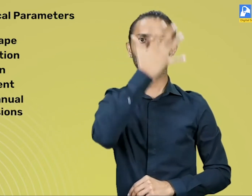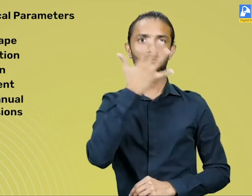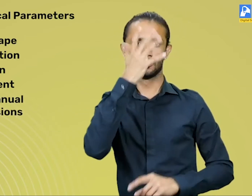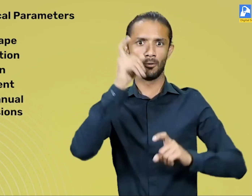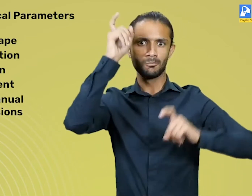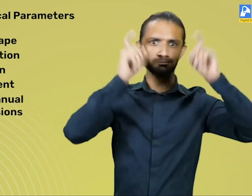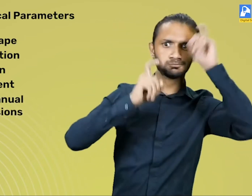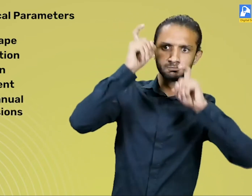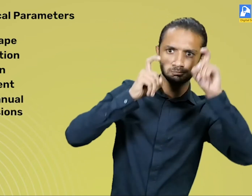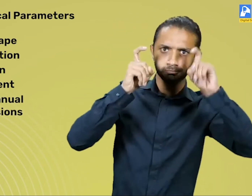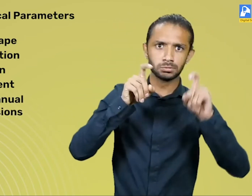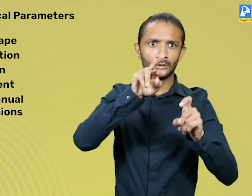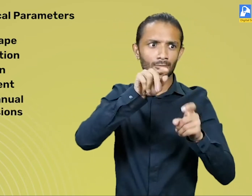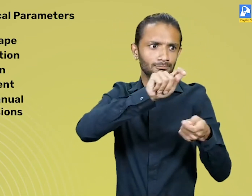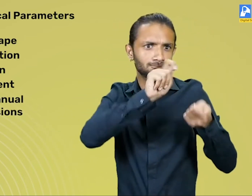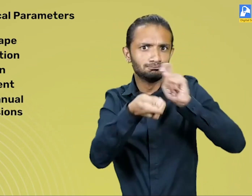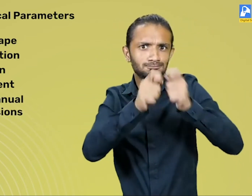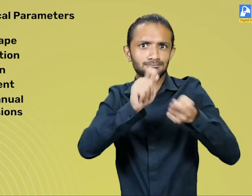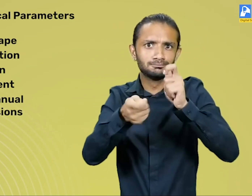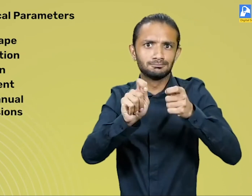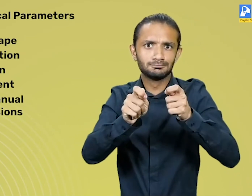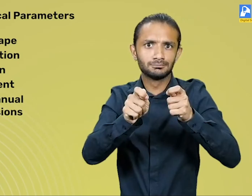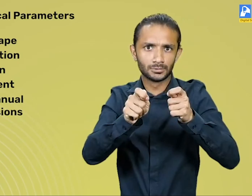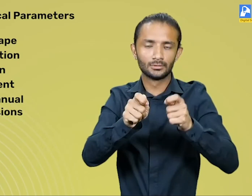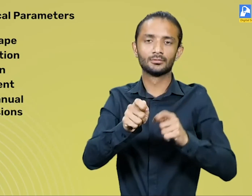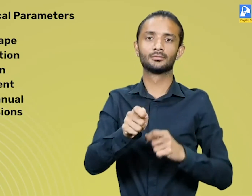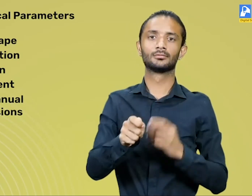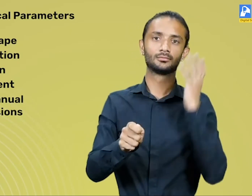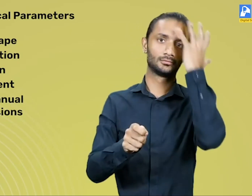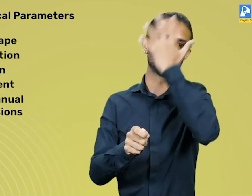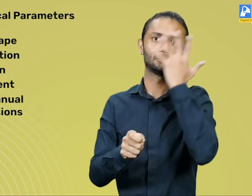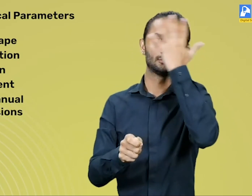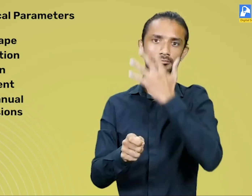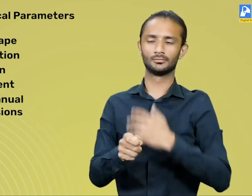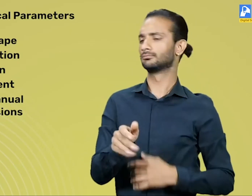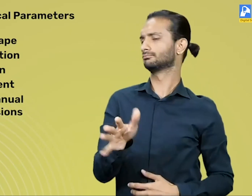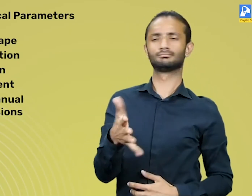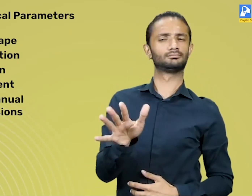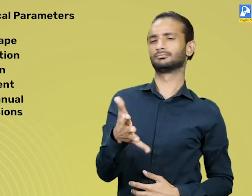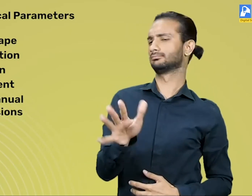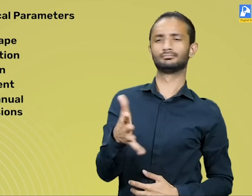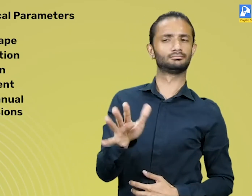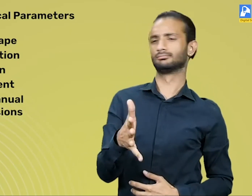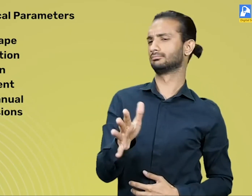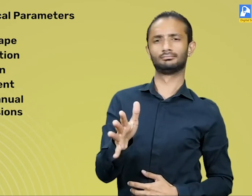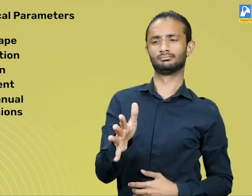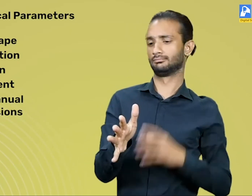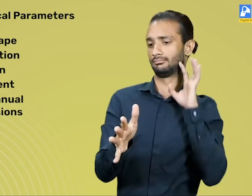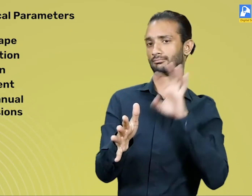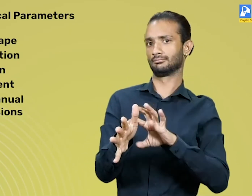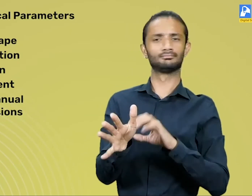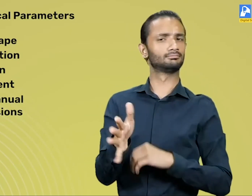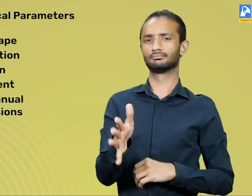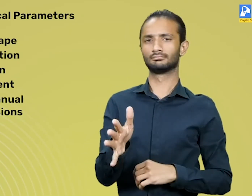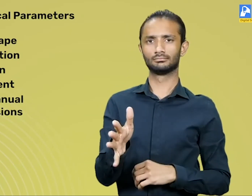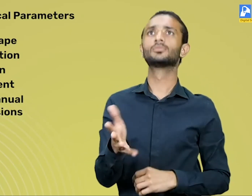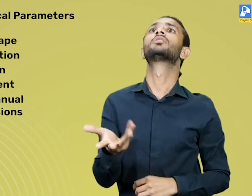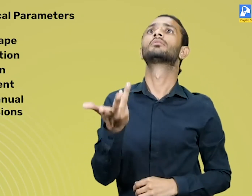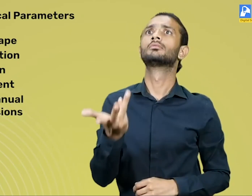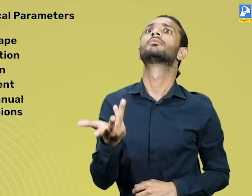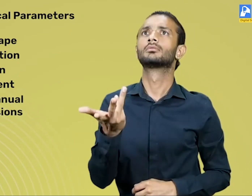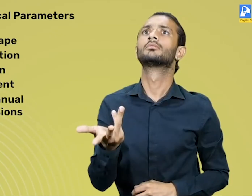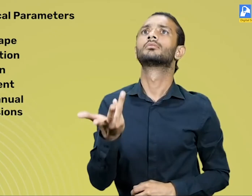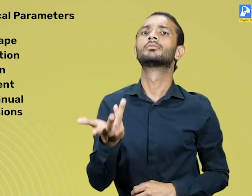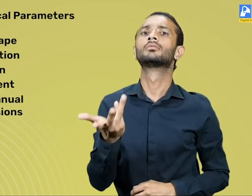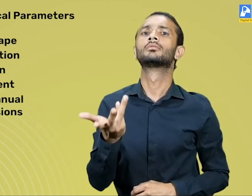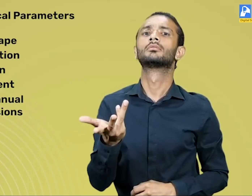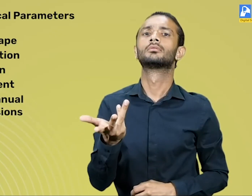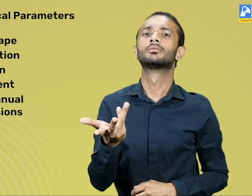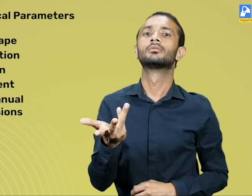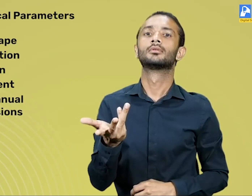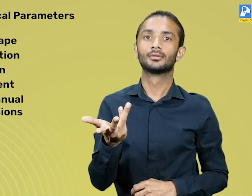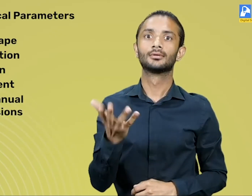Fifth:- Facial expression, If it changes then its meaning also changes. For ex:- No, and What.